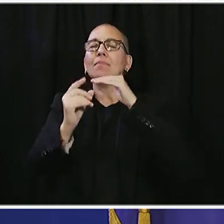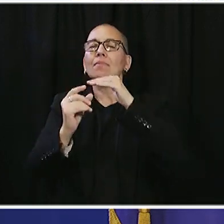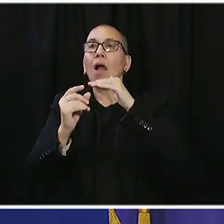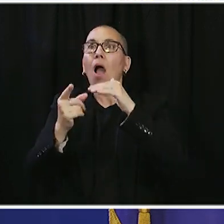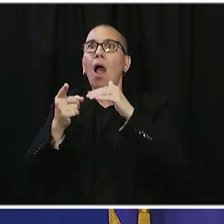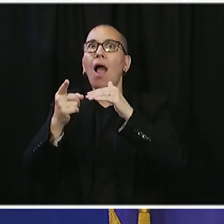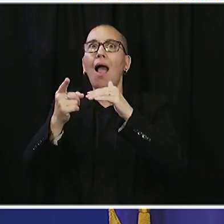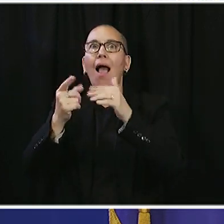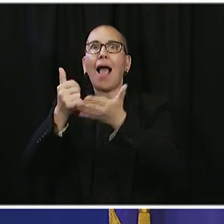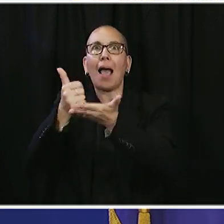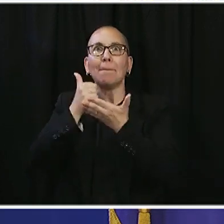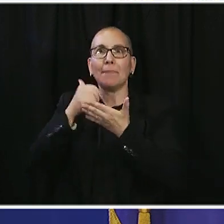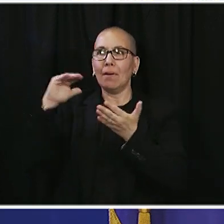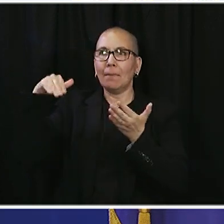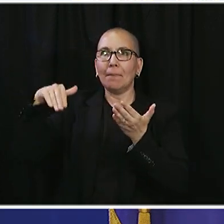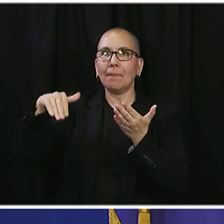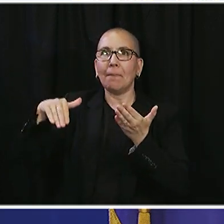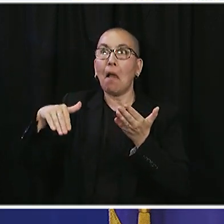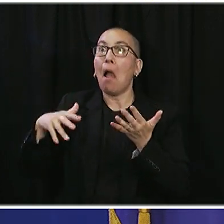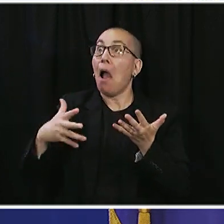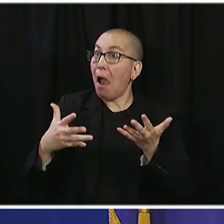I DO THINK